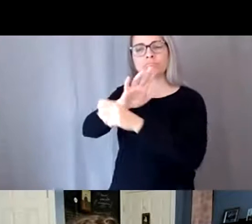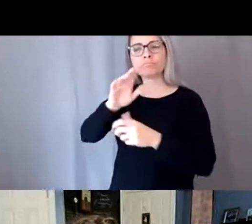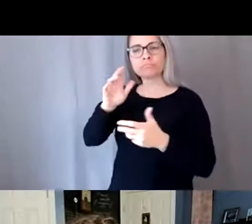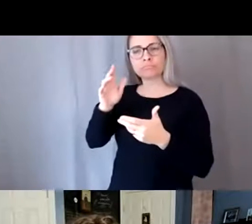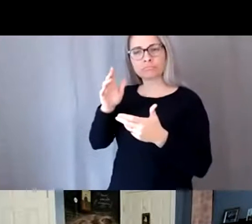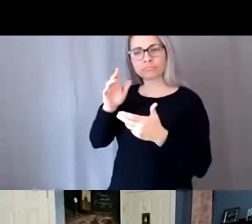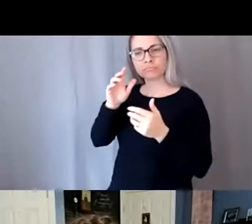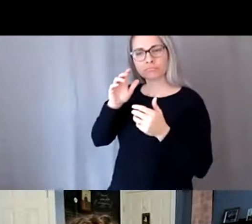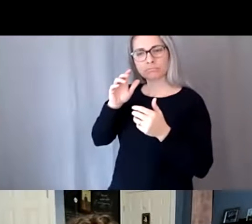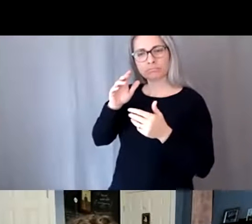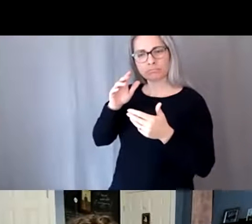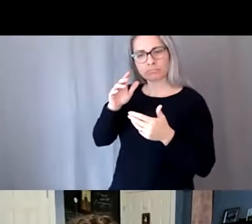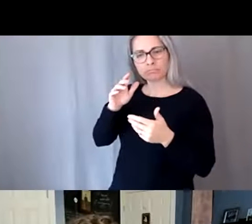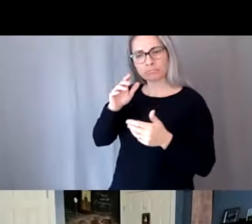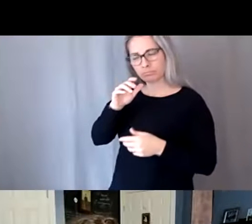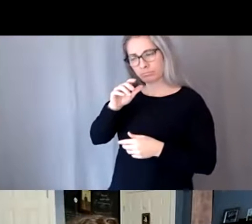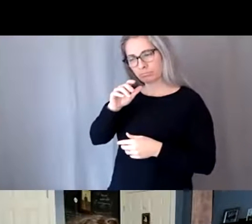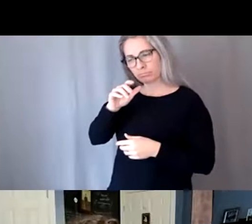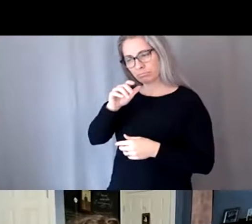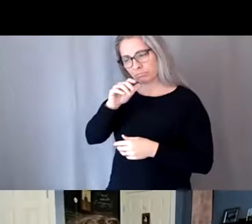in place of those outcome-oriented therapeutic